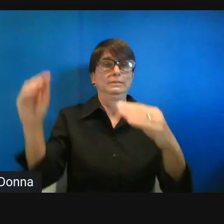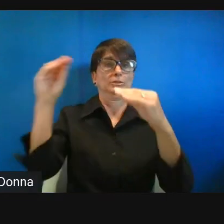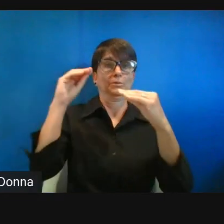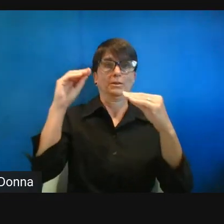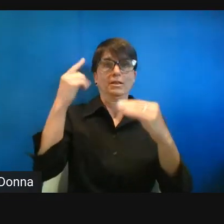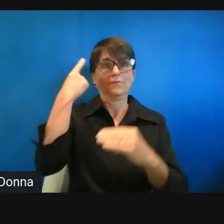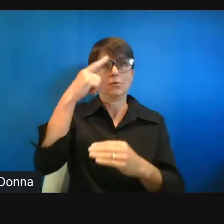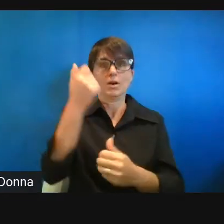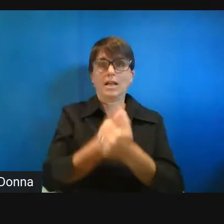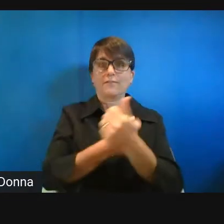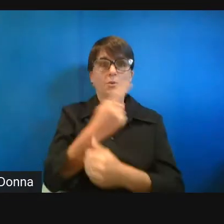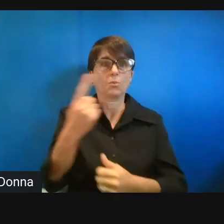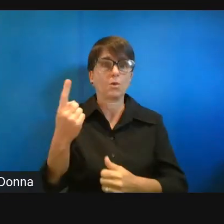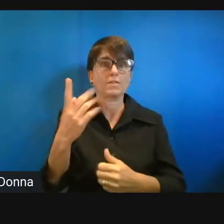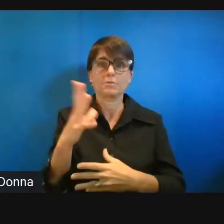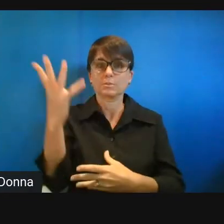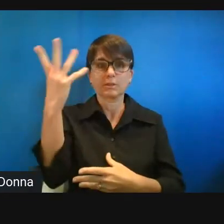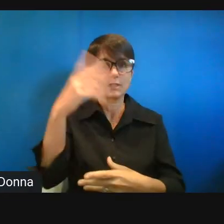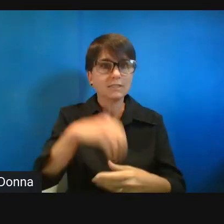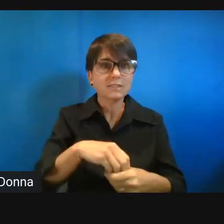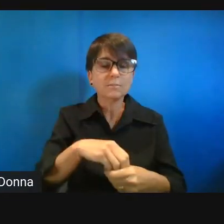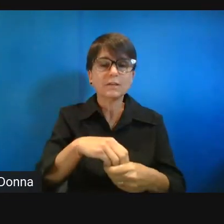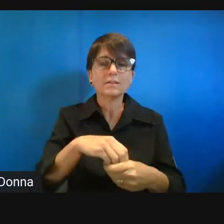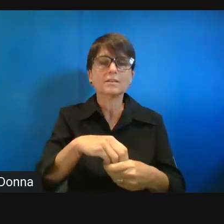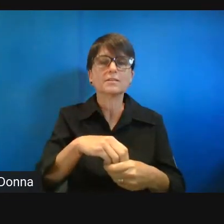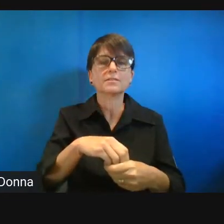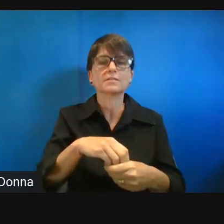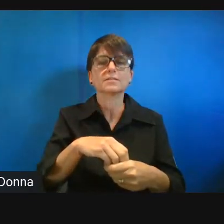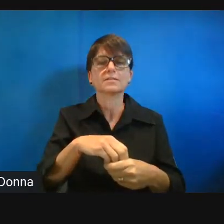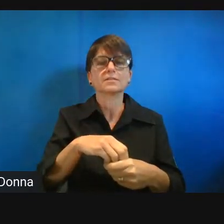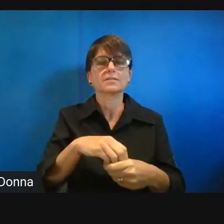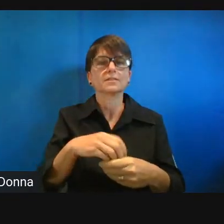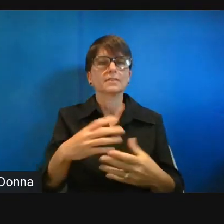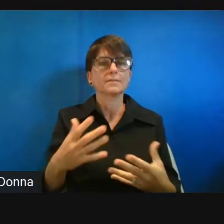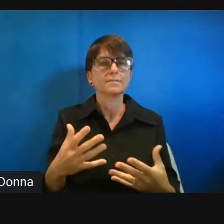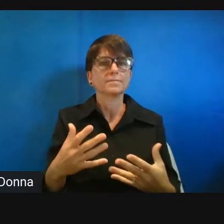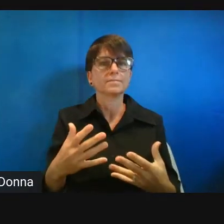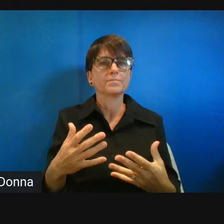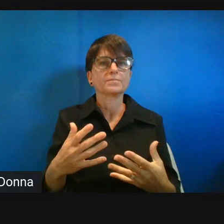that was participating, just what a really humbling experience